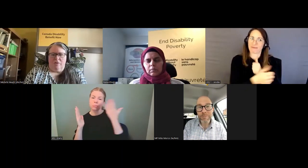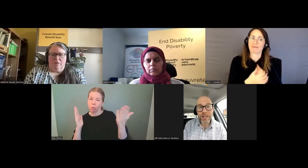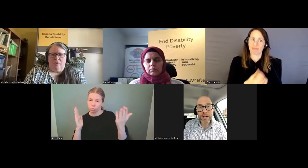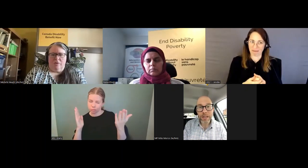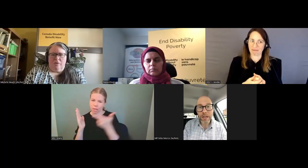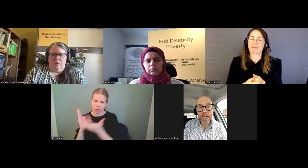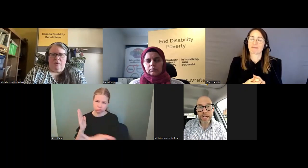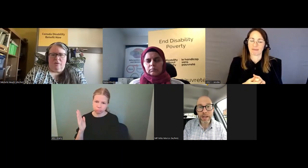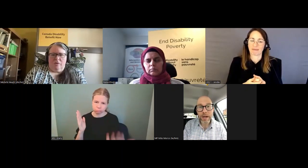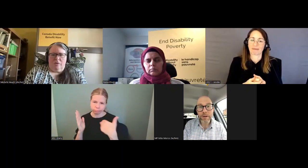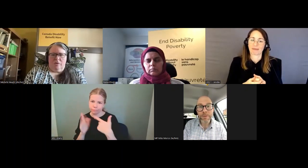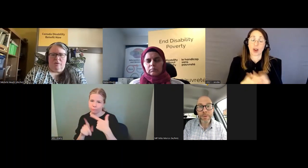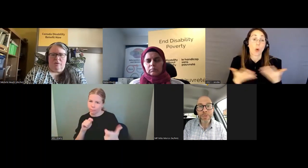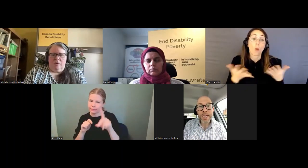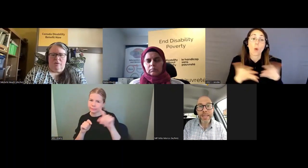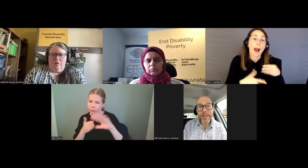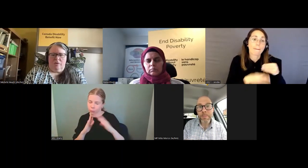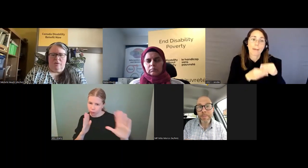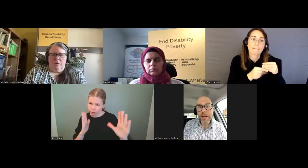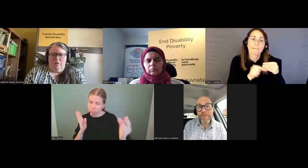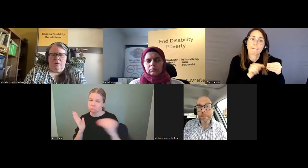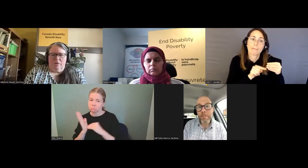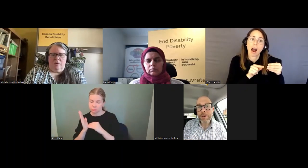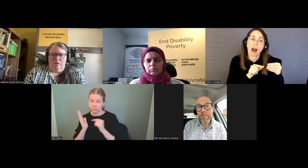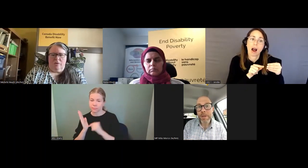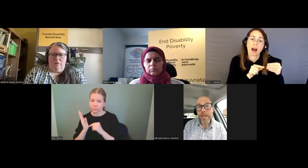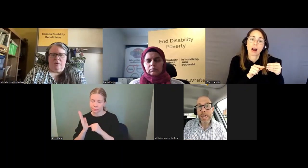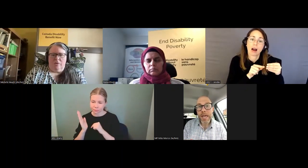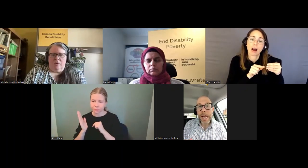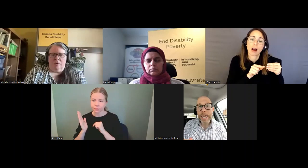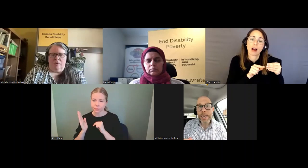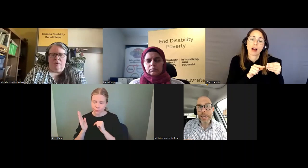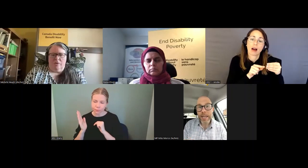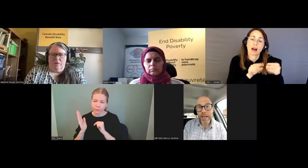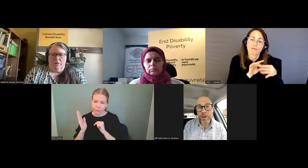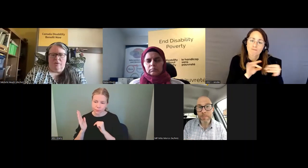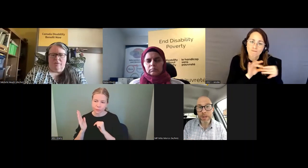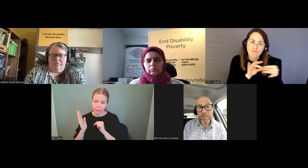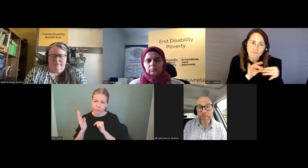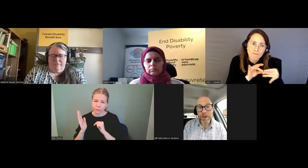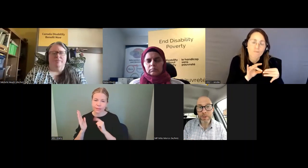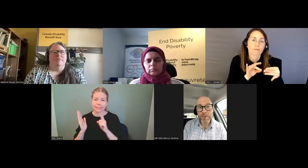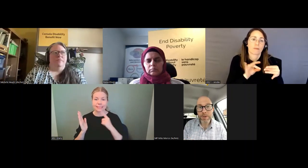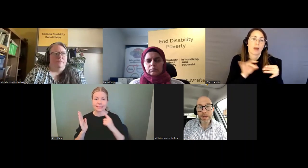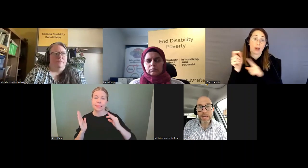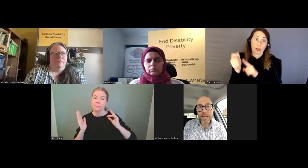ALONG THE LINES OF THAT THE BENEFIT MUST BE AS ACCESSIBLE AS POSSIBLE.